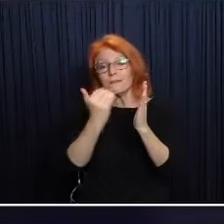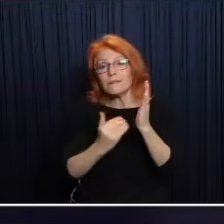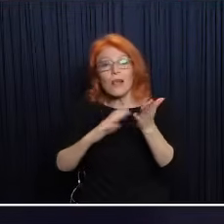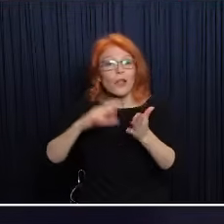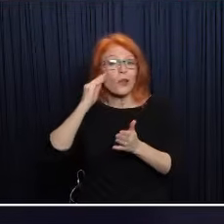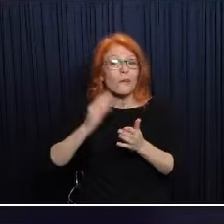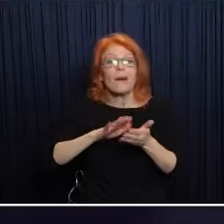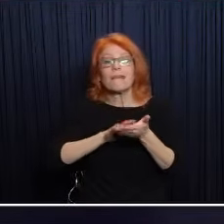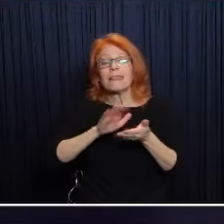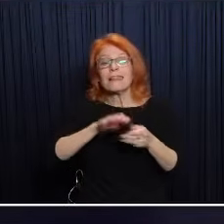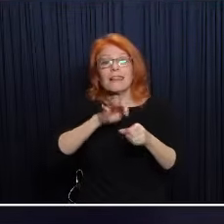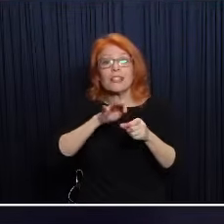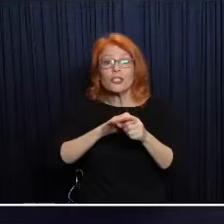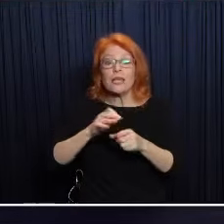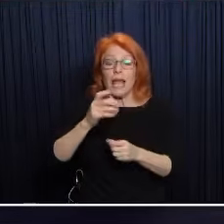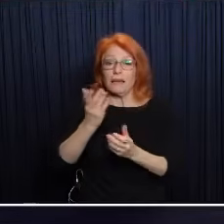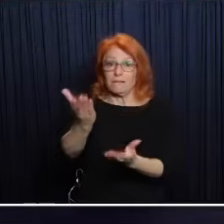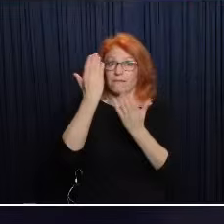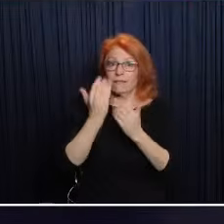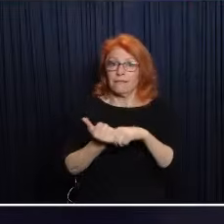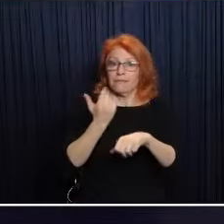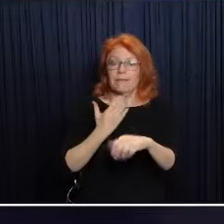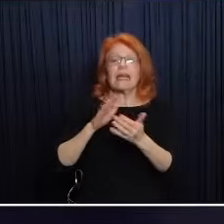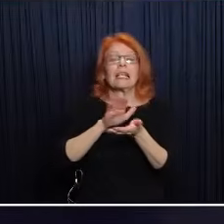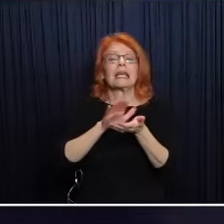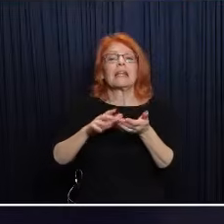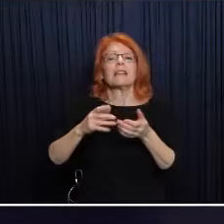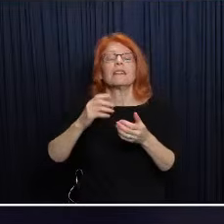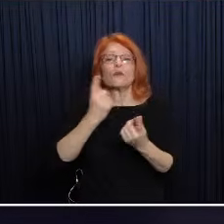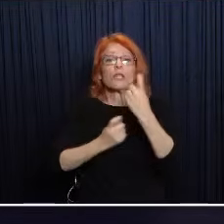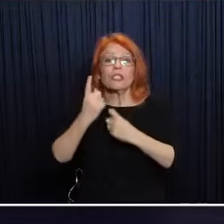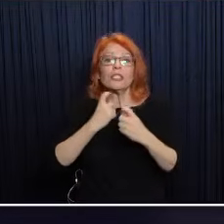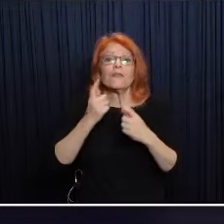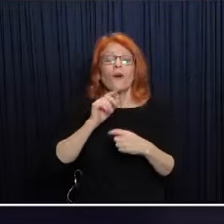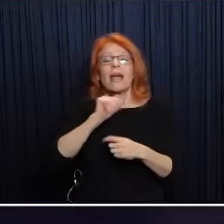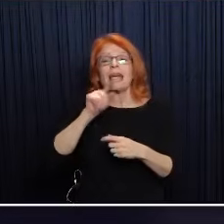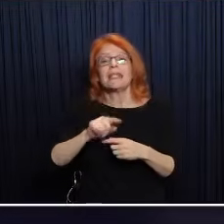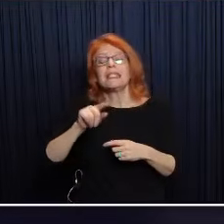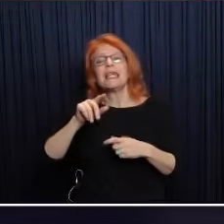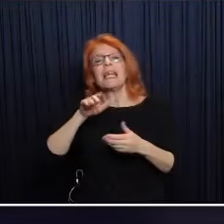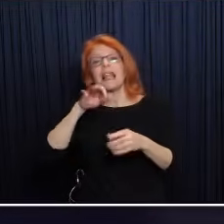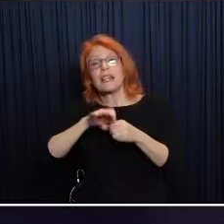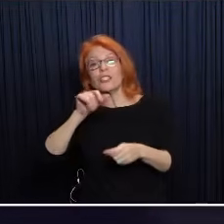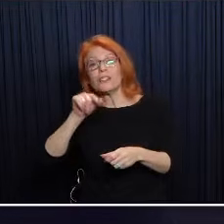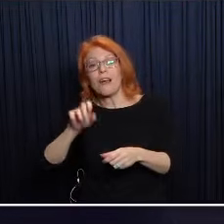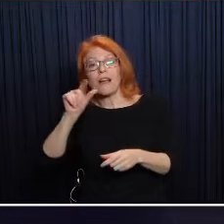YOU CAN ALSO SEE THE FULL